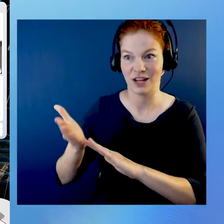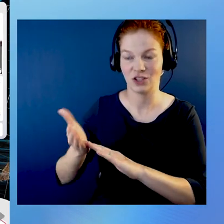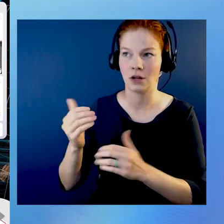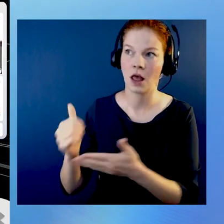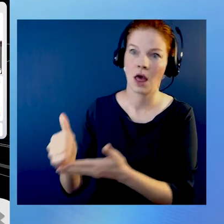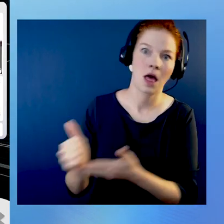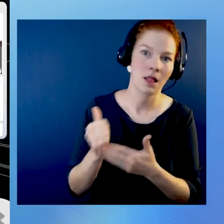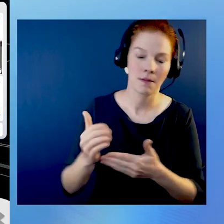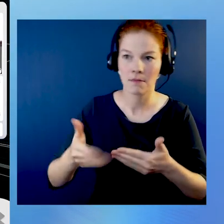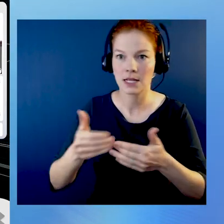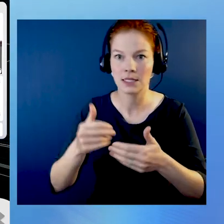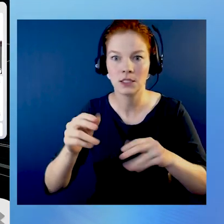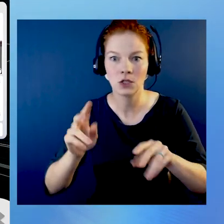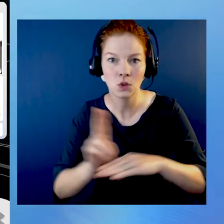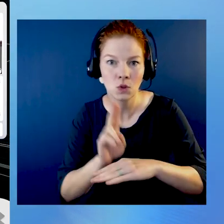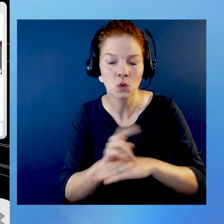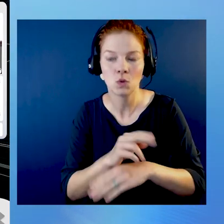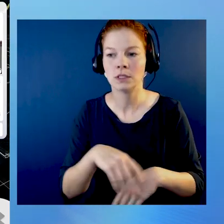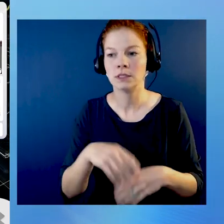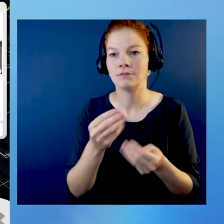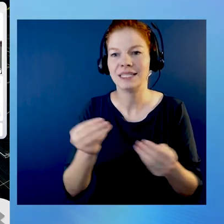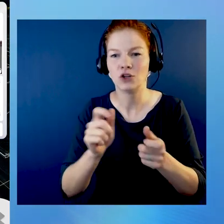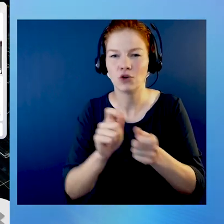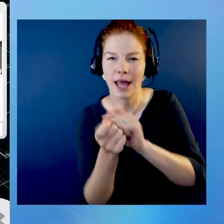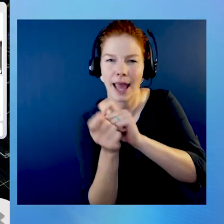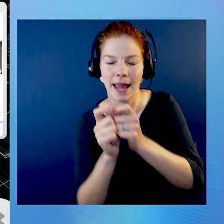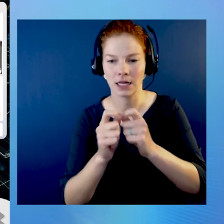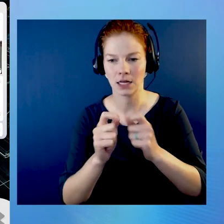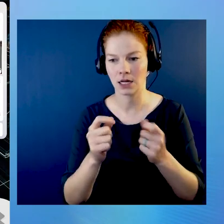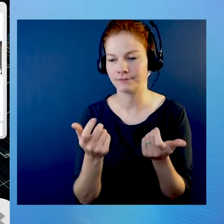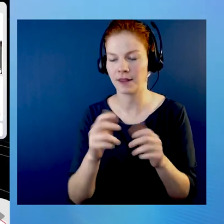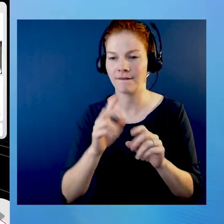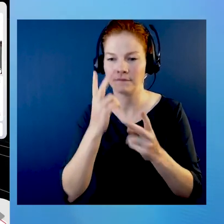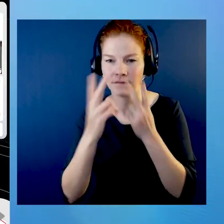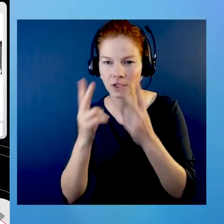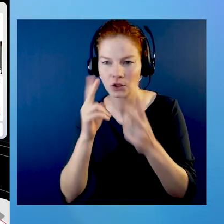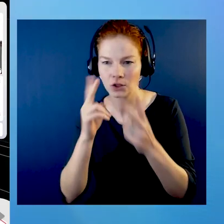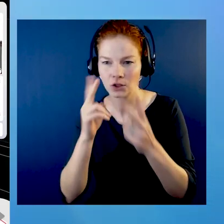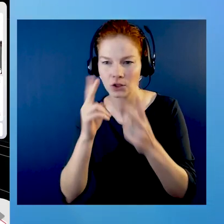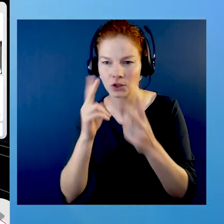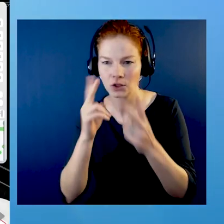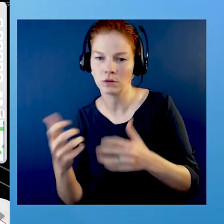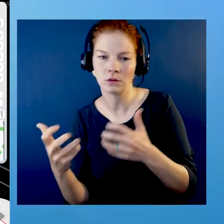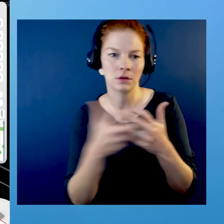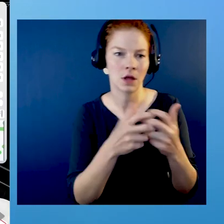especially around material editing or the ability to connect visual notes, to write complex rendering logic,